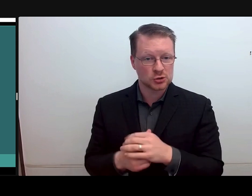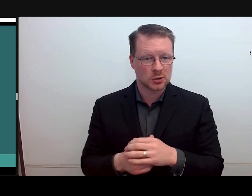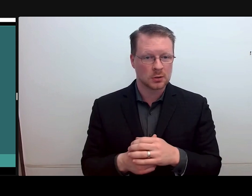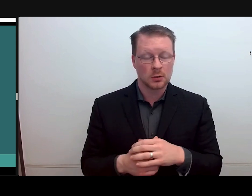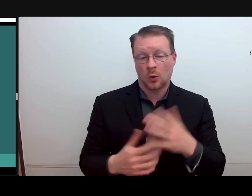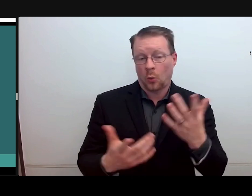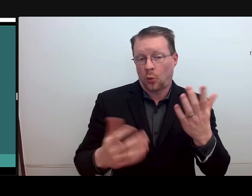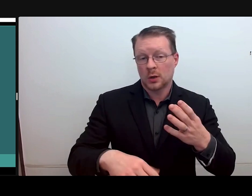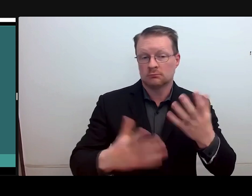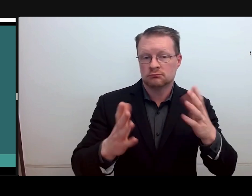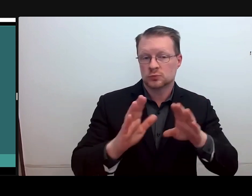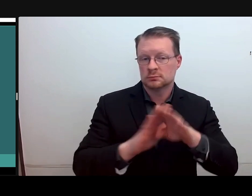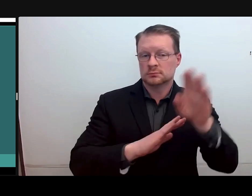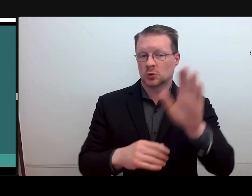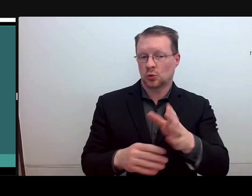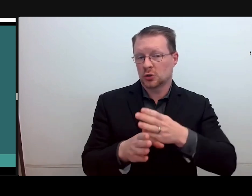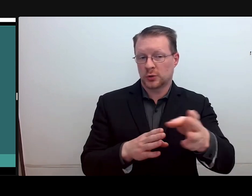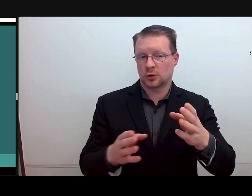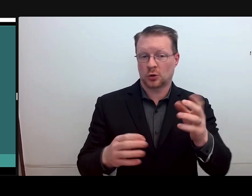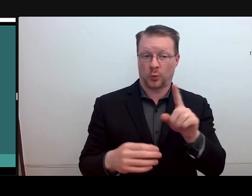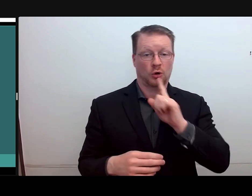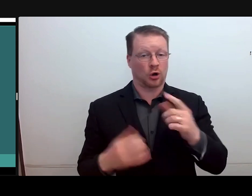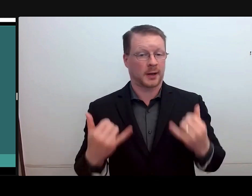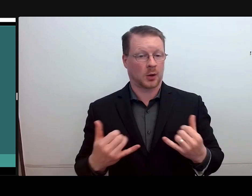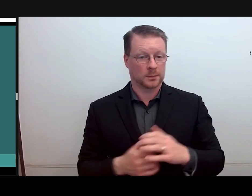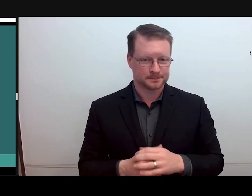to health sciences education or to develop your career